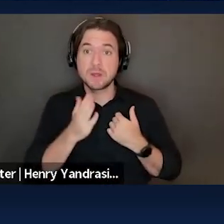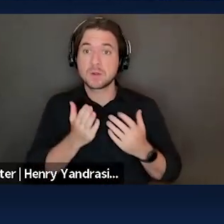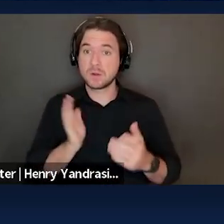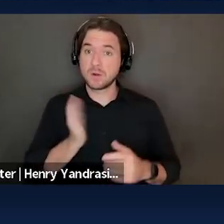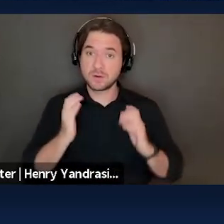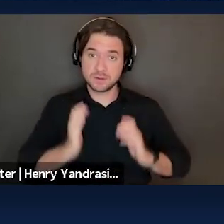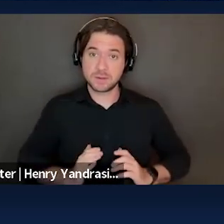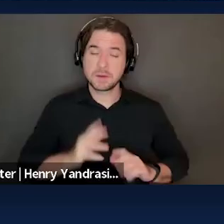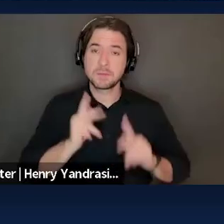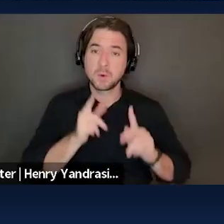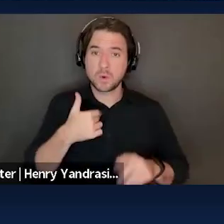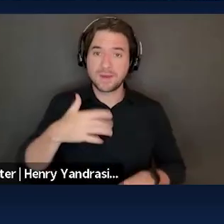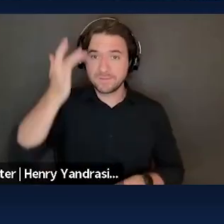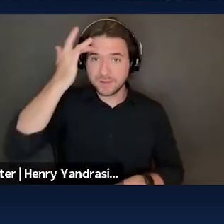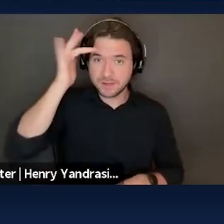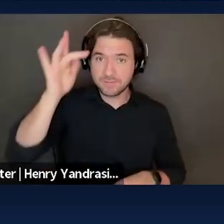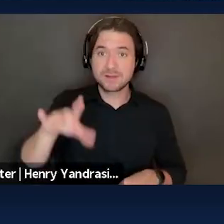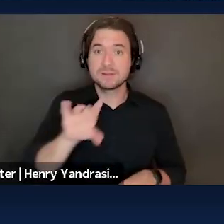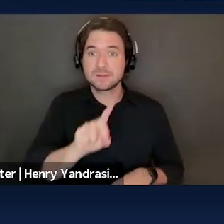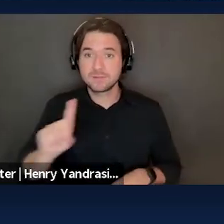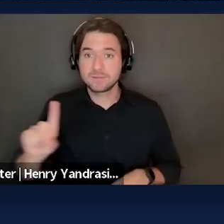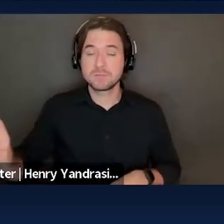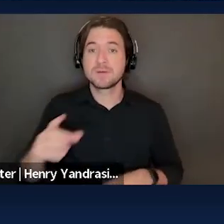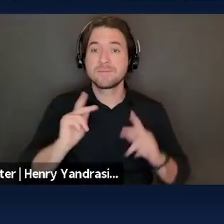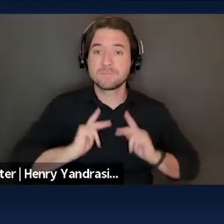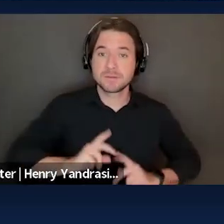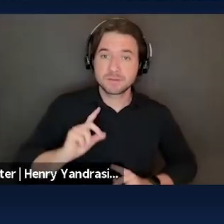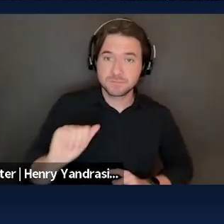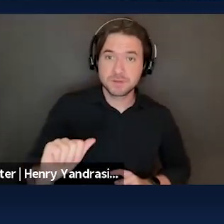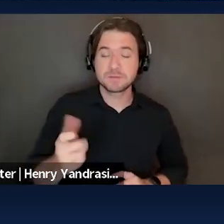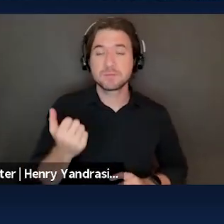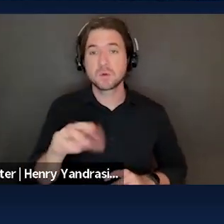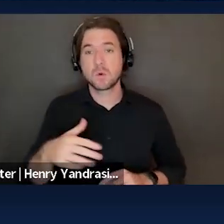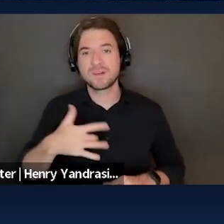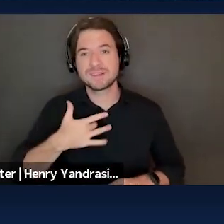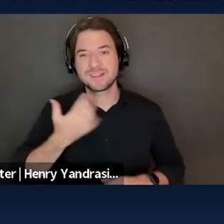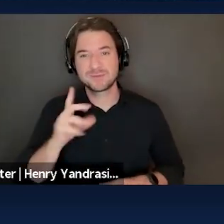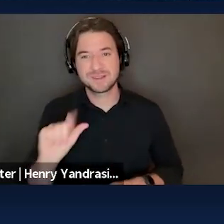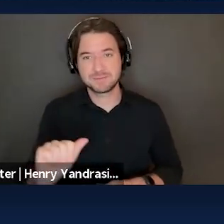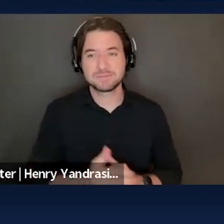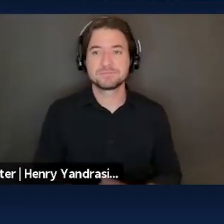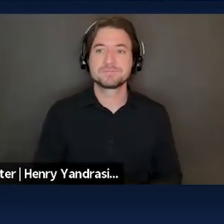folks with intellectual developmental disability, those with physical disabilities, and those with sensory disabilities.